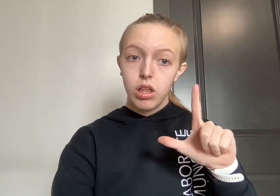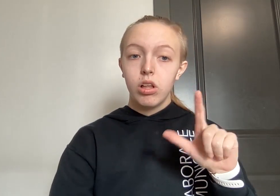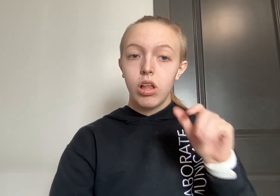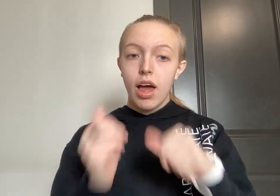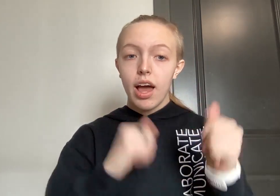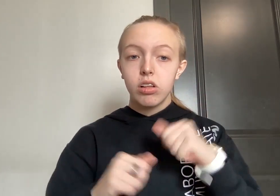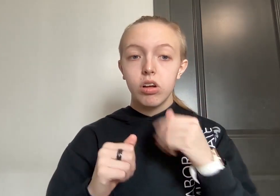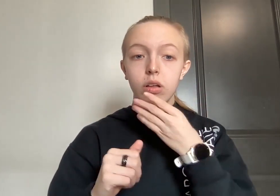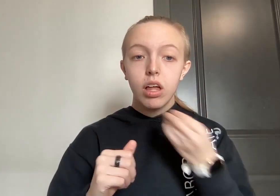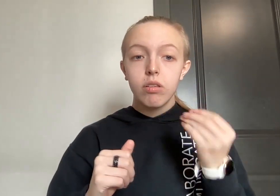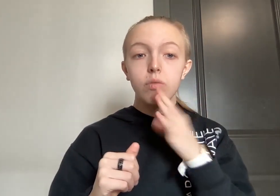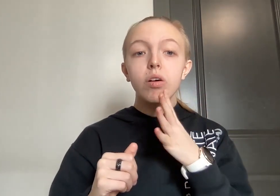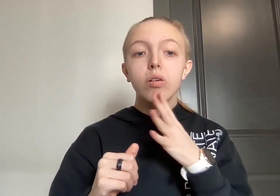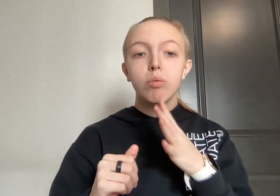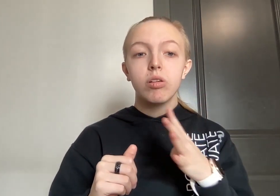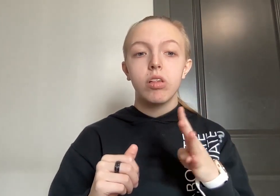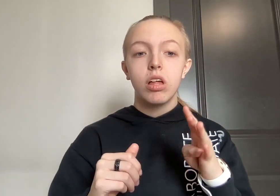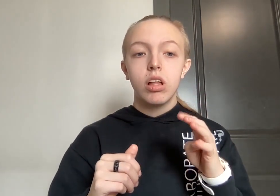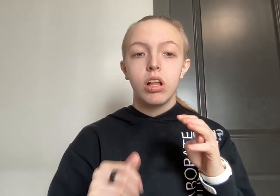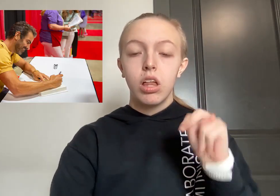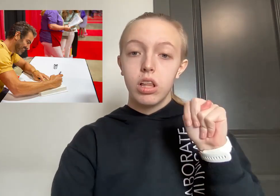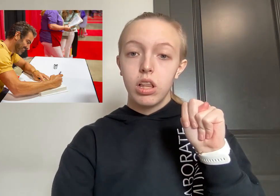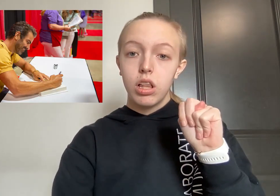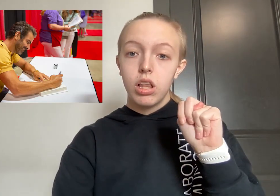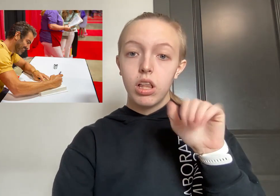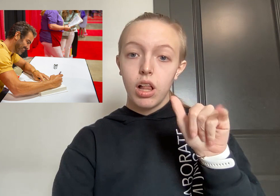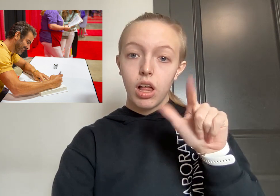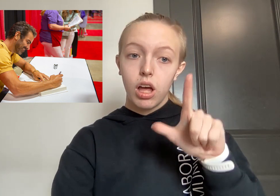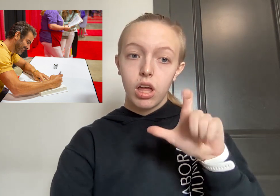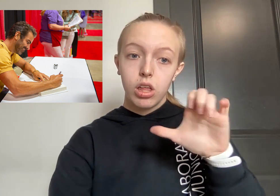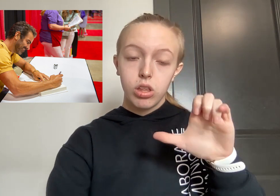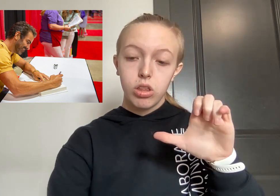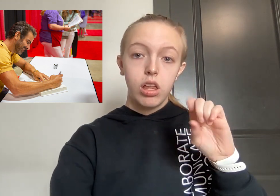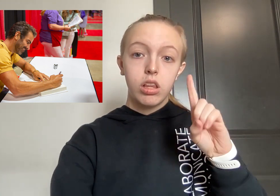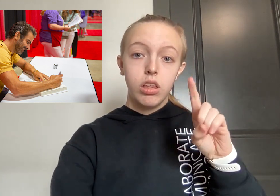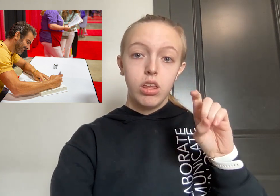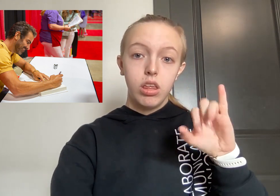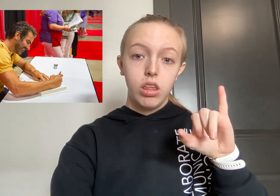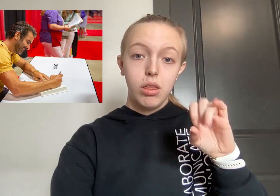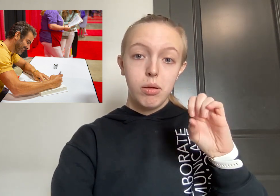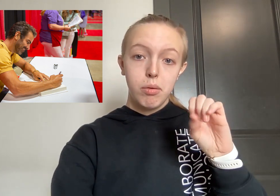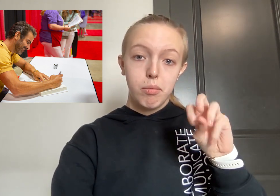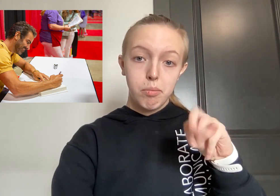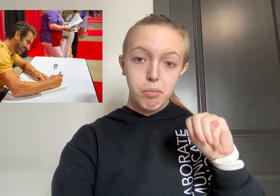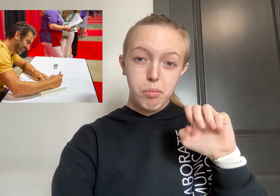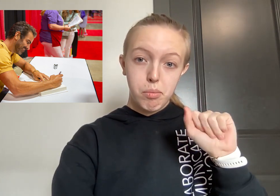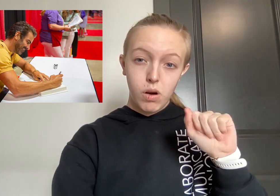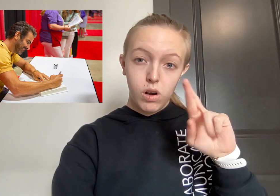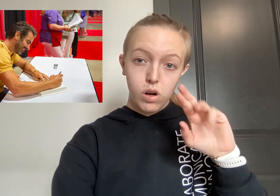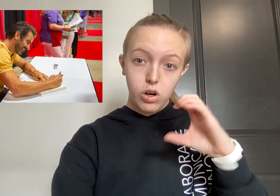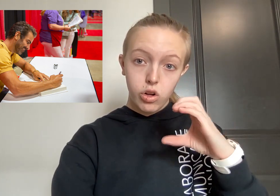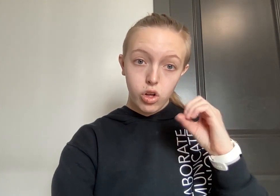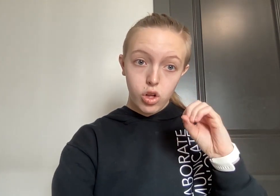Actor and spokesperson, Nyle DiMarco